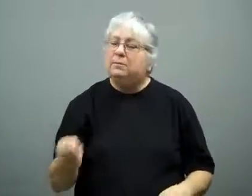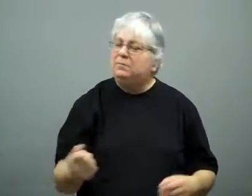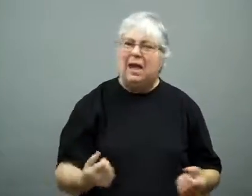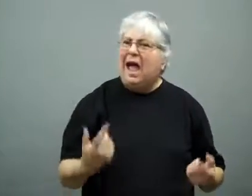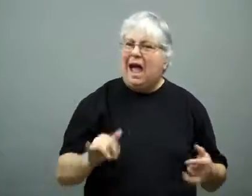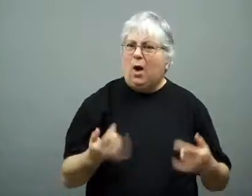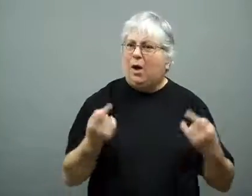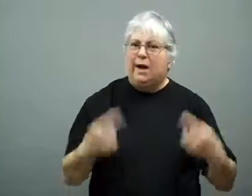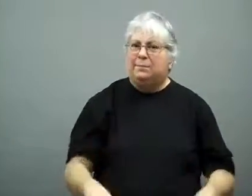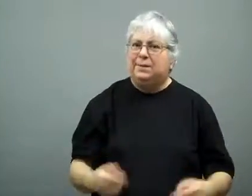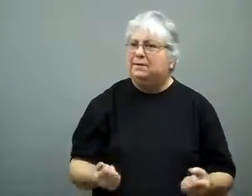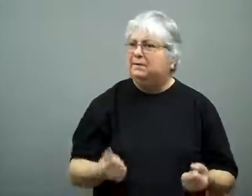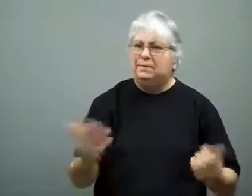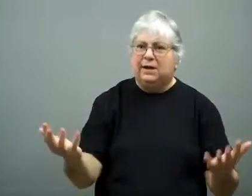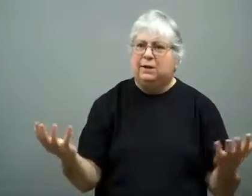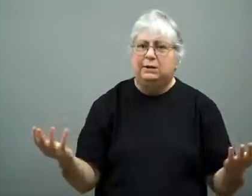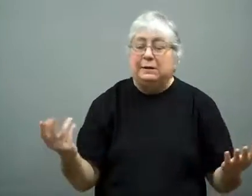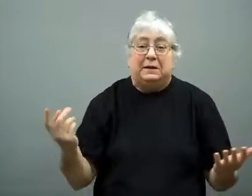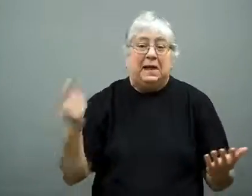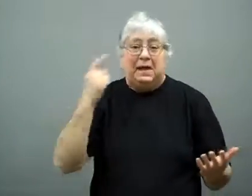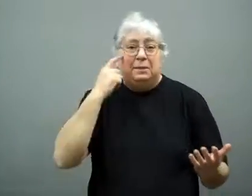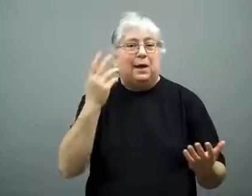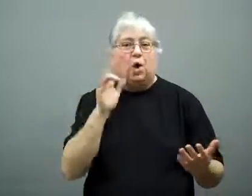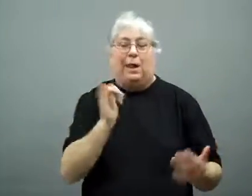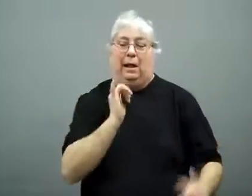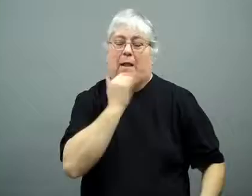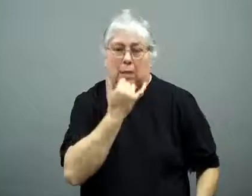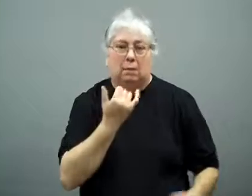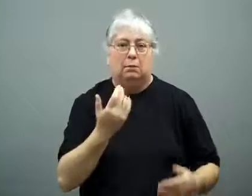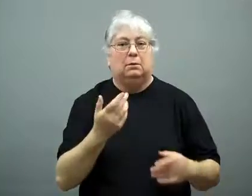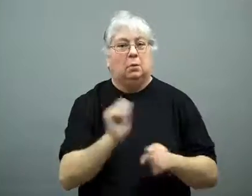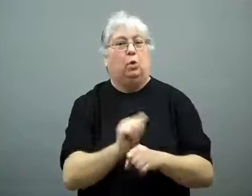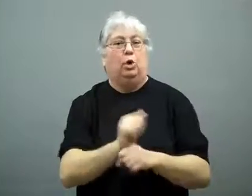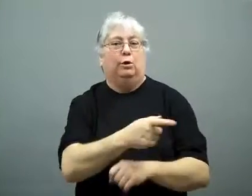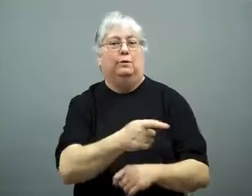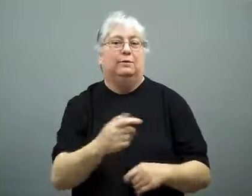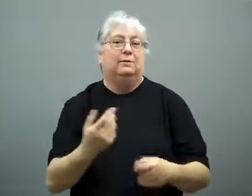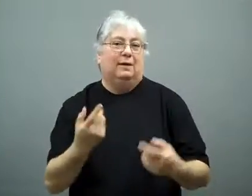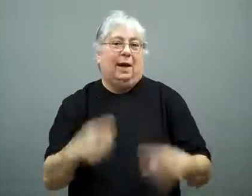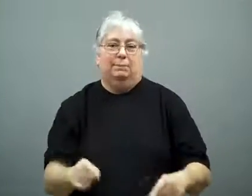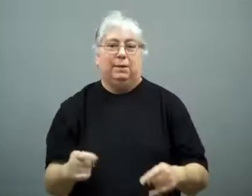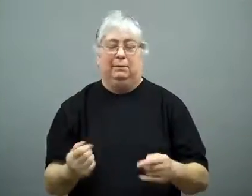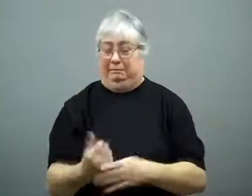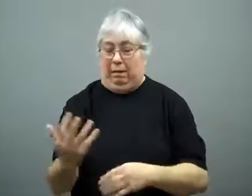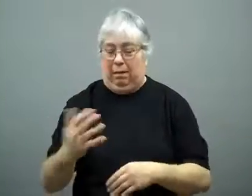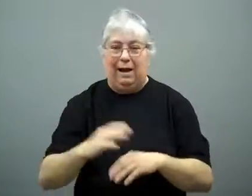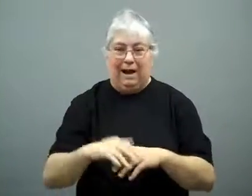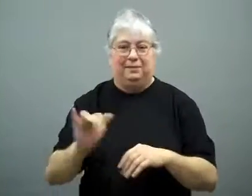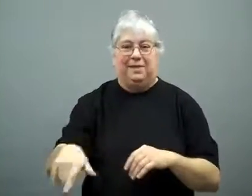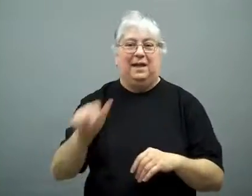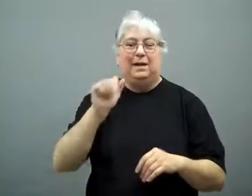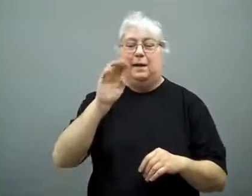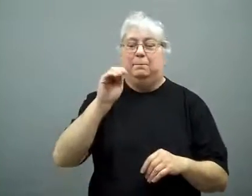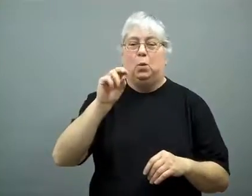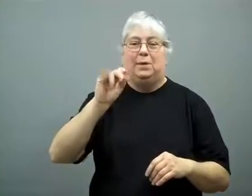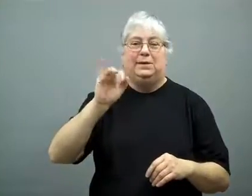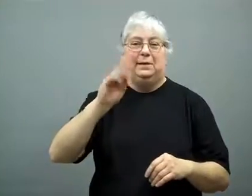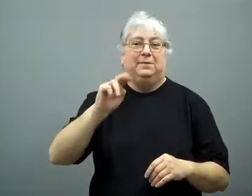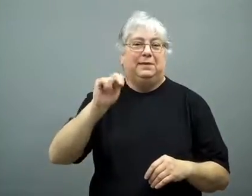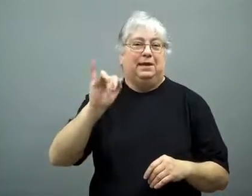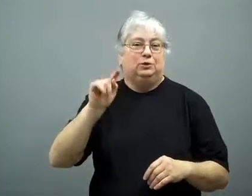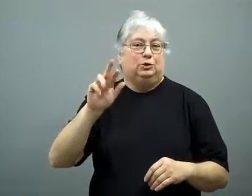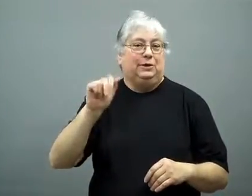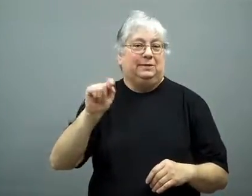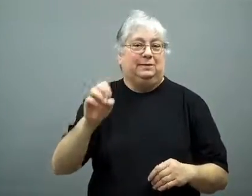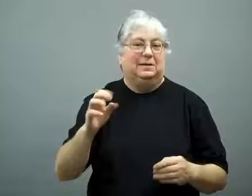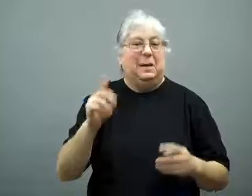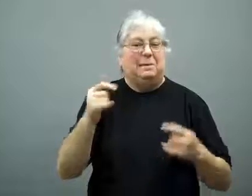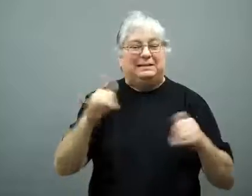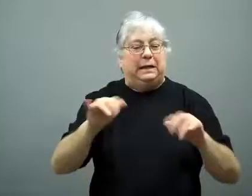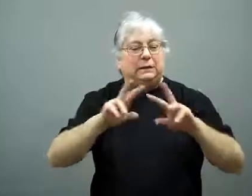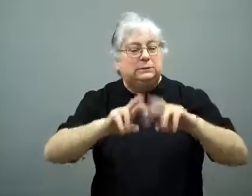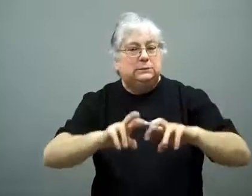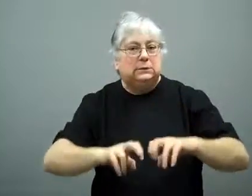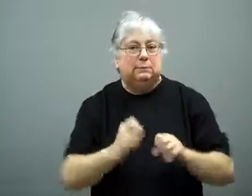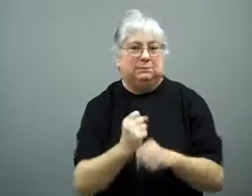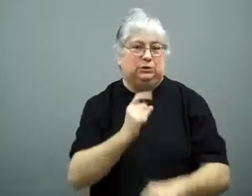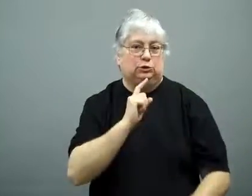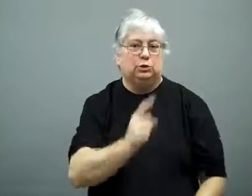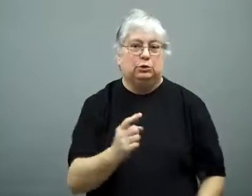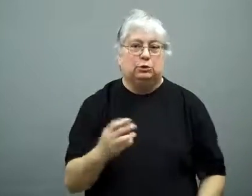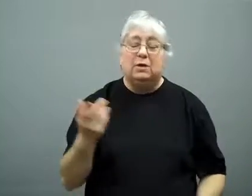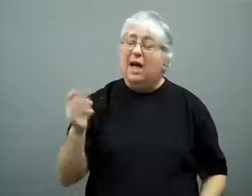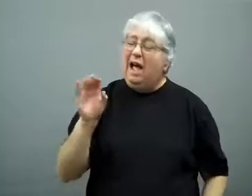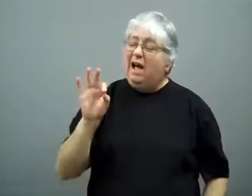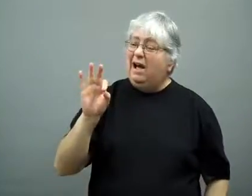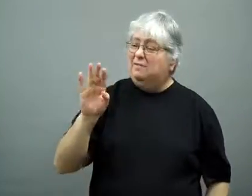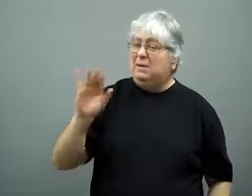The fire is believed to be accidental, occuring on the job.